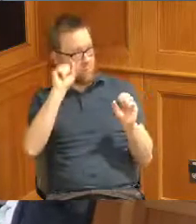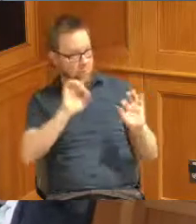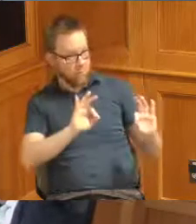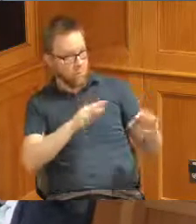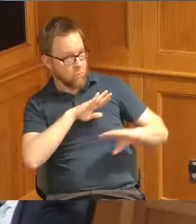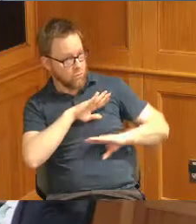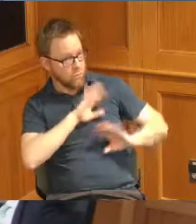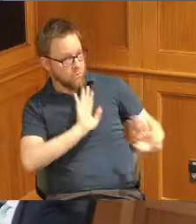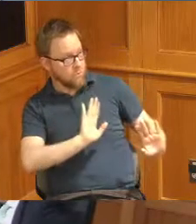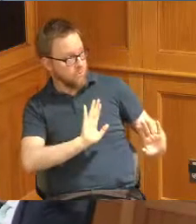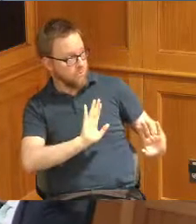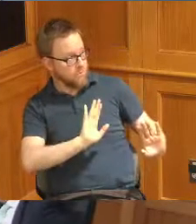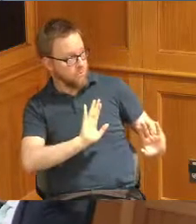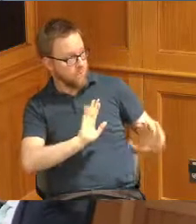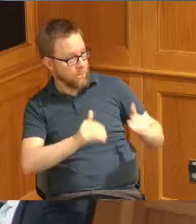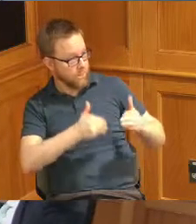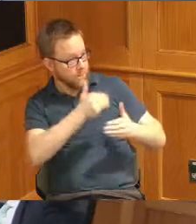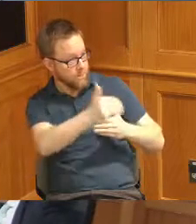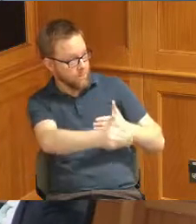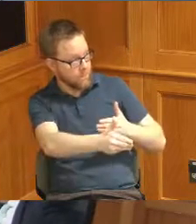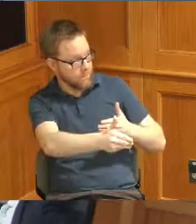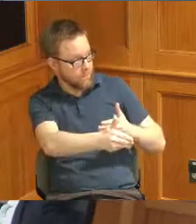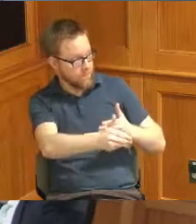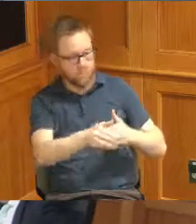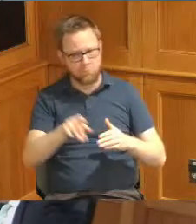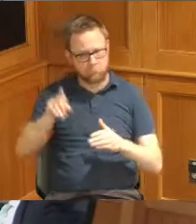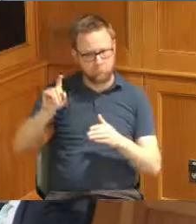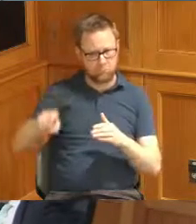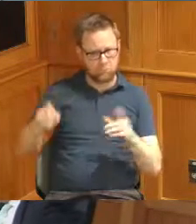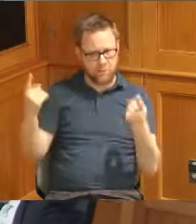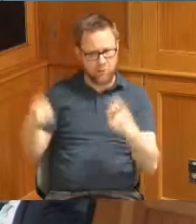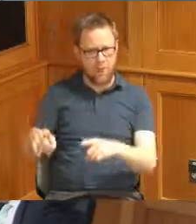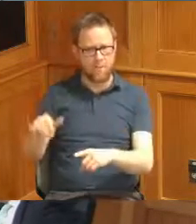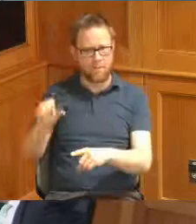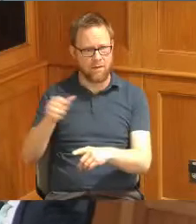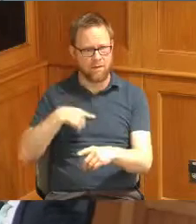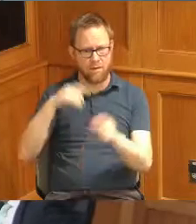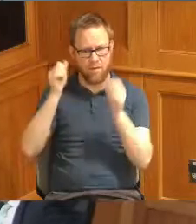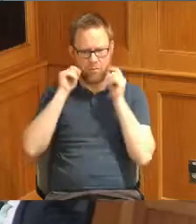to move forward or yeah I mean it needs to be done I'm surprised it's just coming